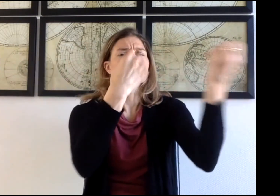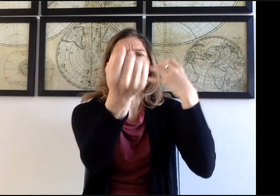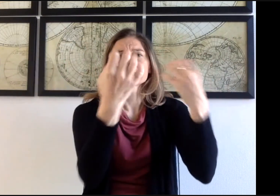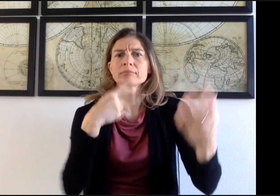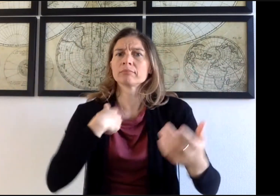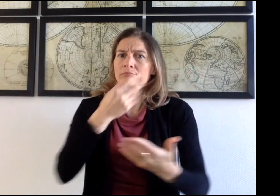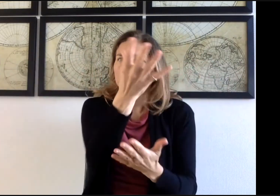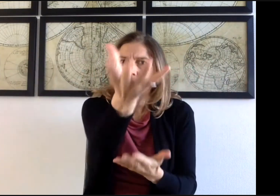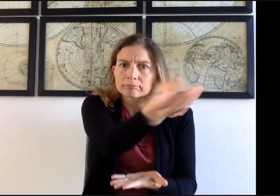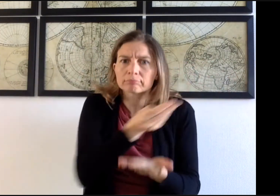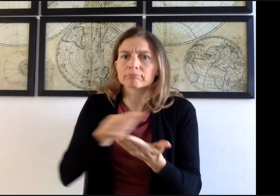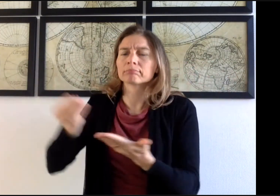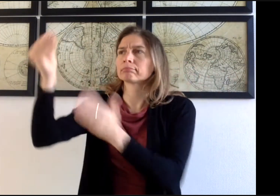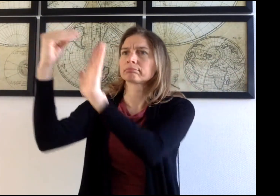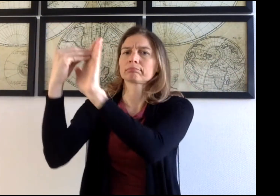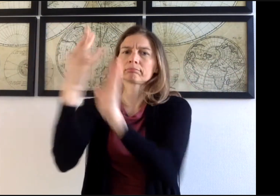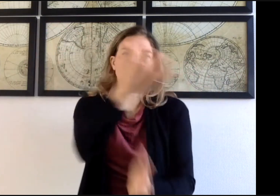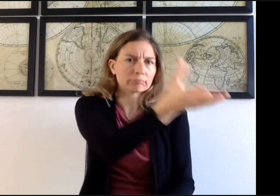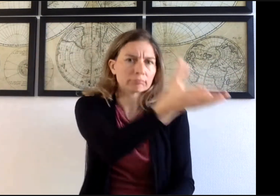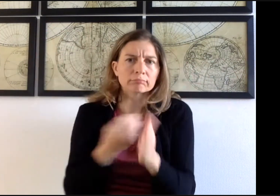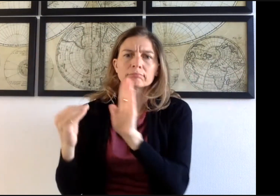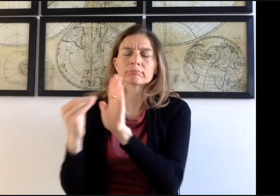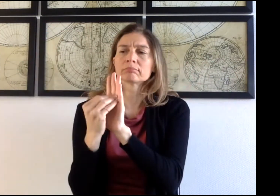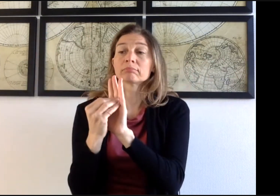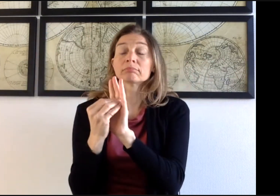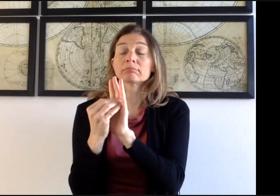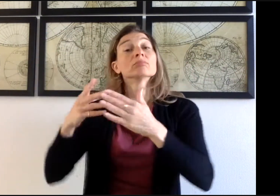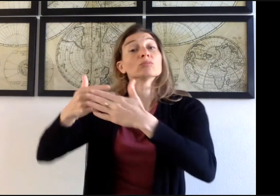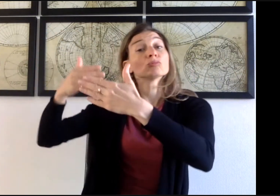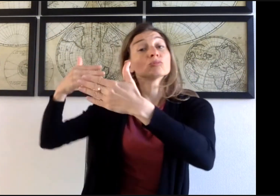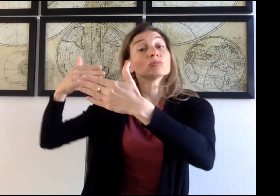from you to us throughout this period for which we're really grateful.